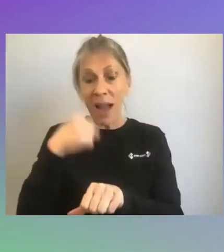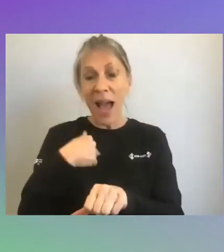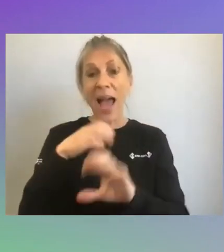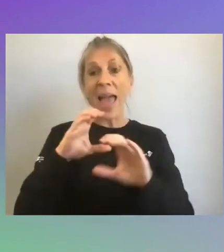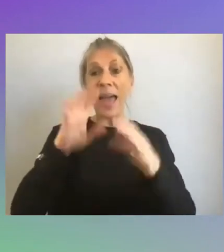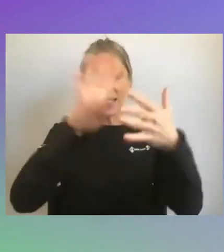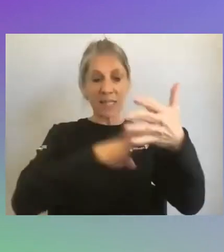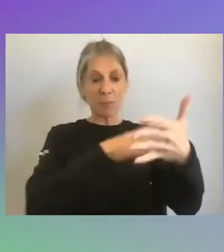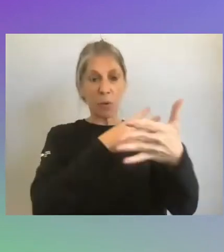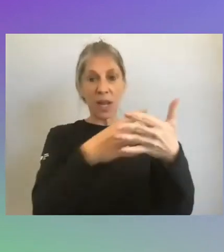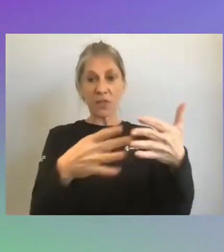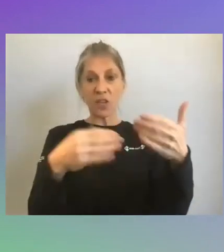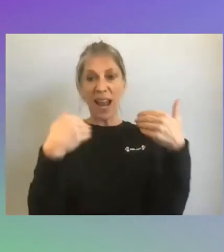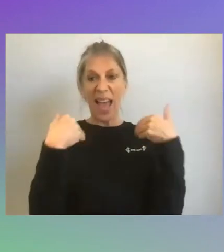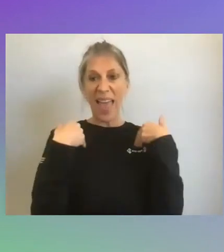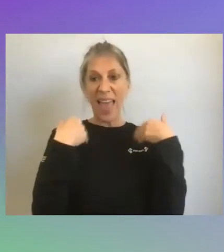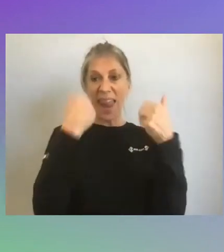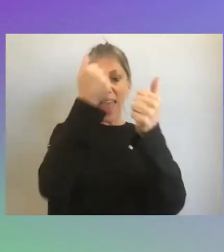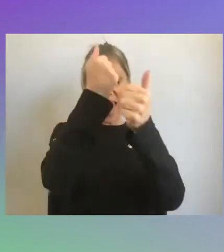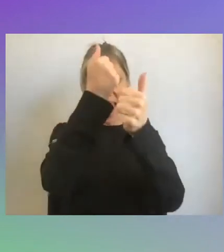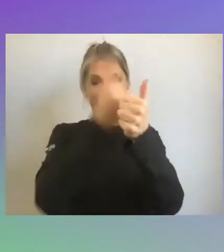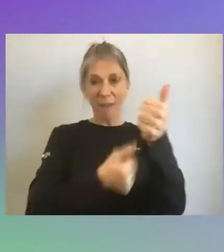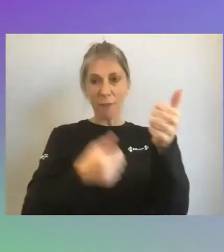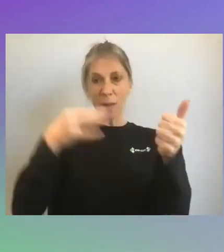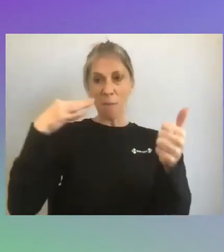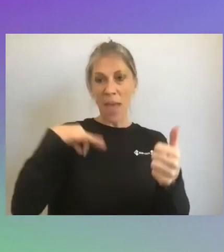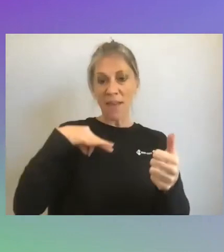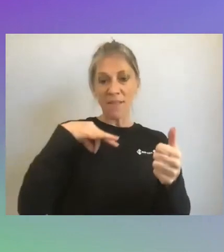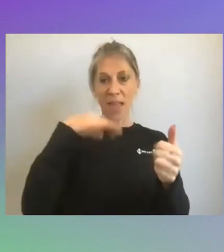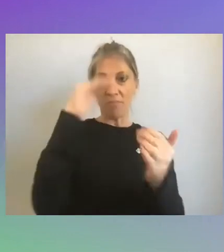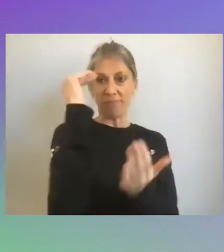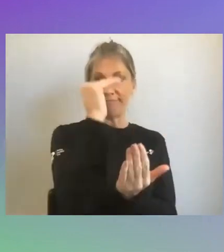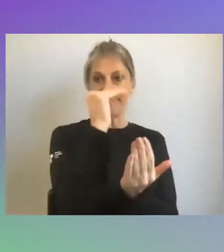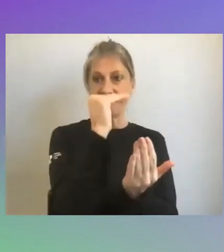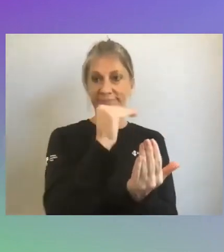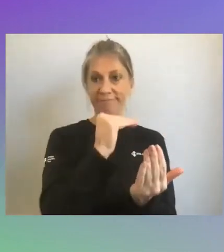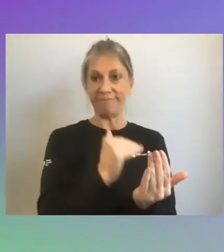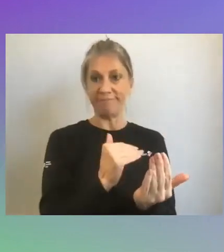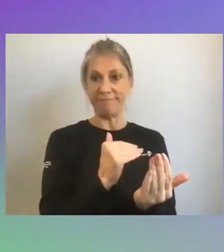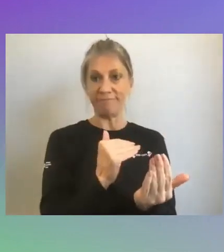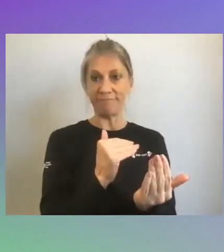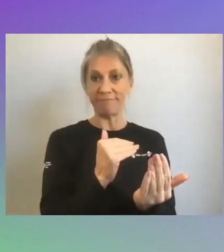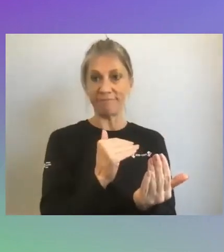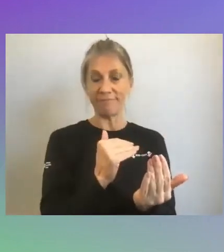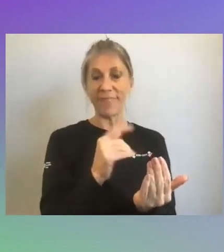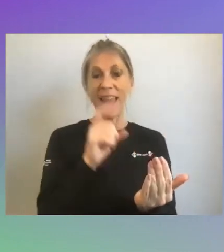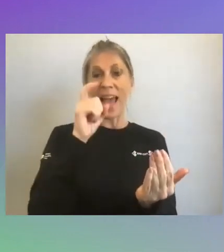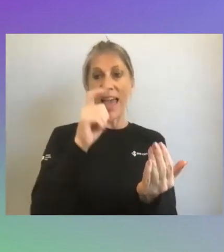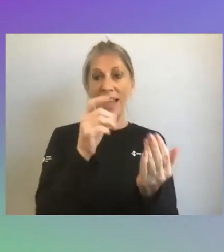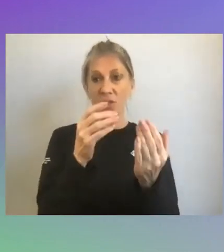I had every single benefit laid out and, and I had to break out